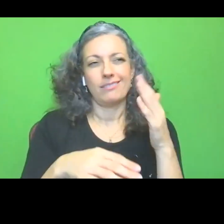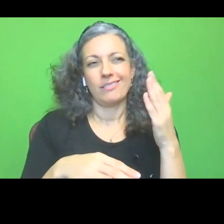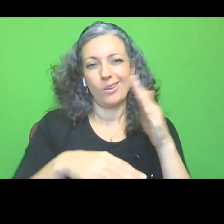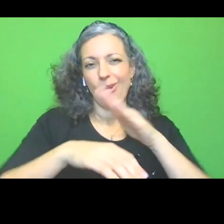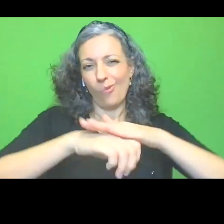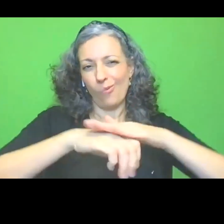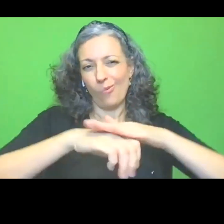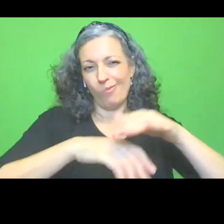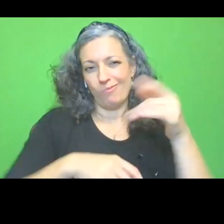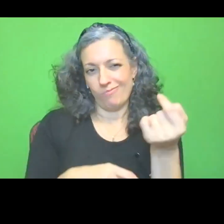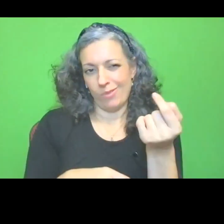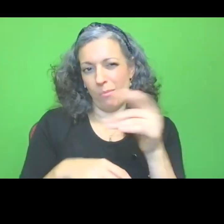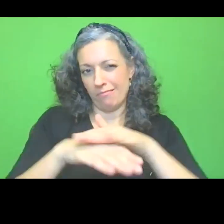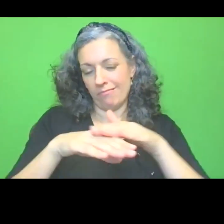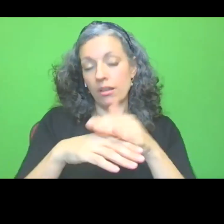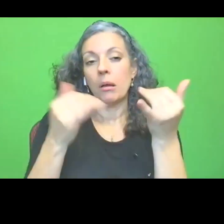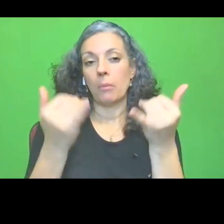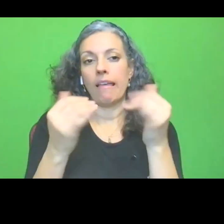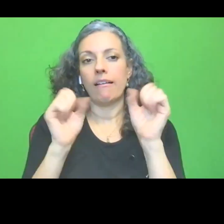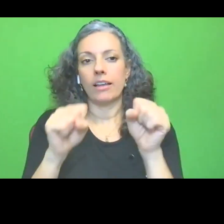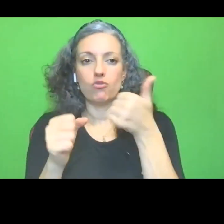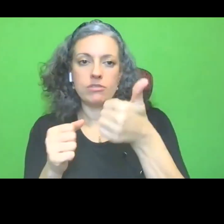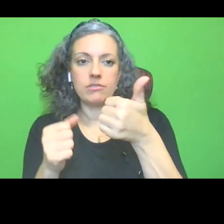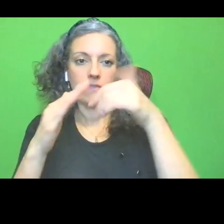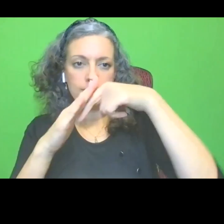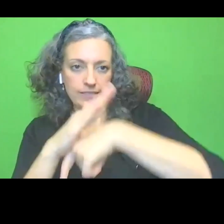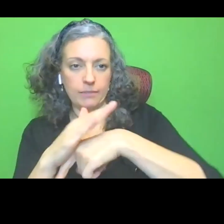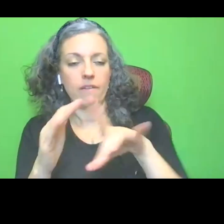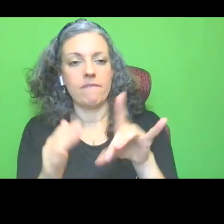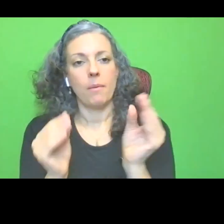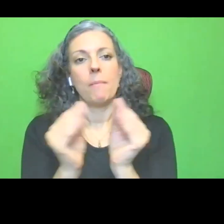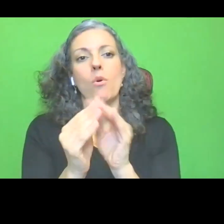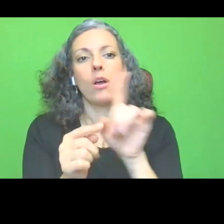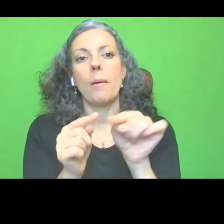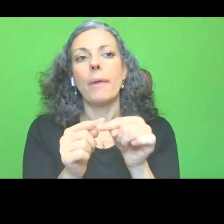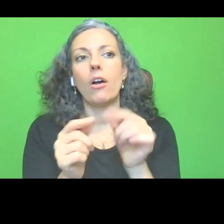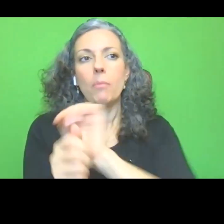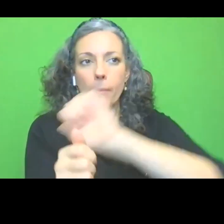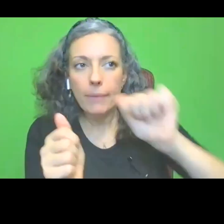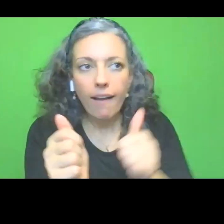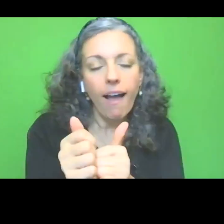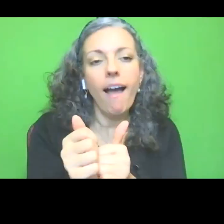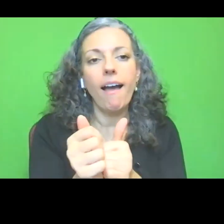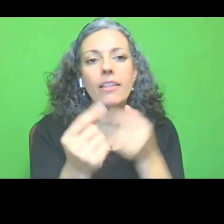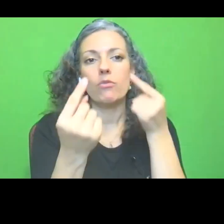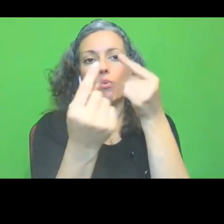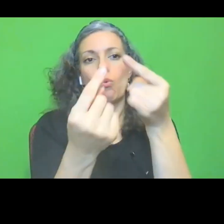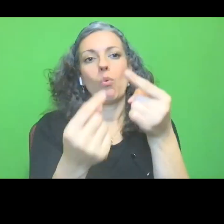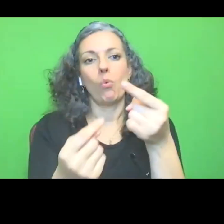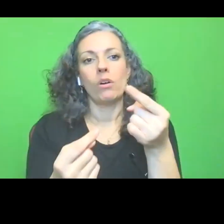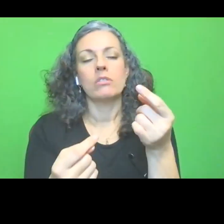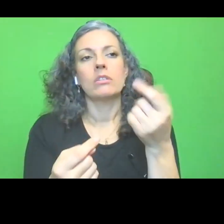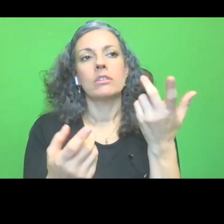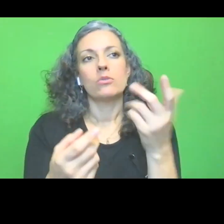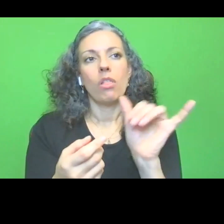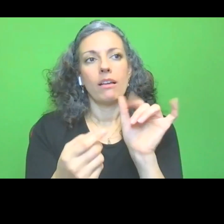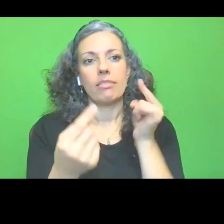And find out more about the what is behind the end game, so the way it's all structured. You've got these indicators and there's benchmarks